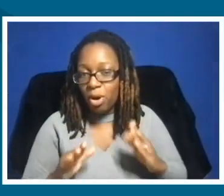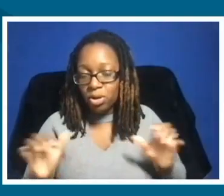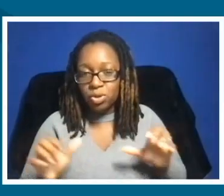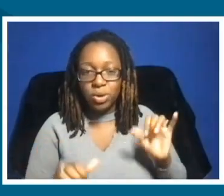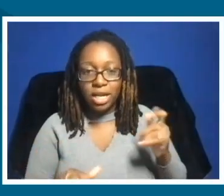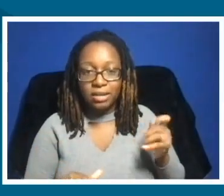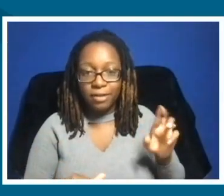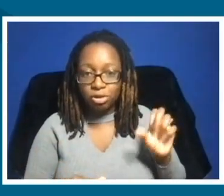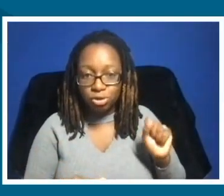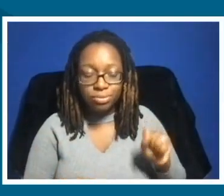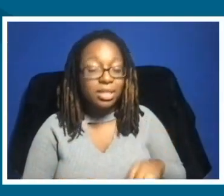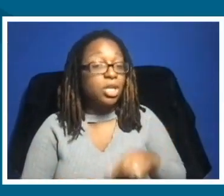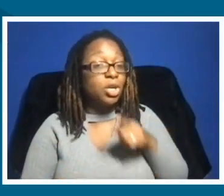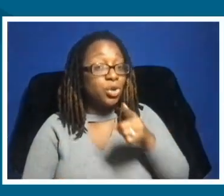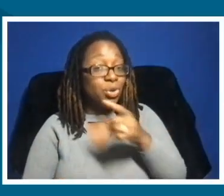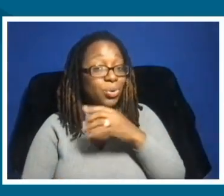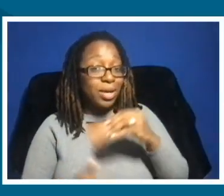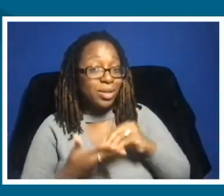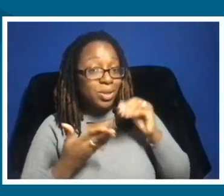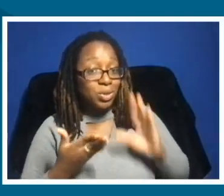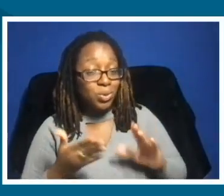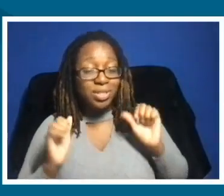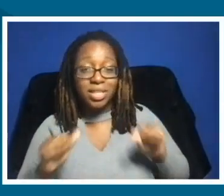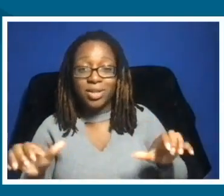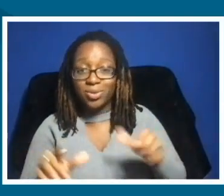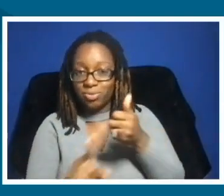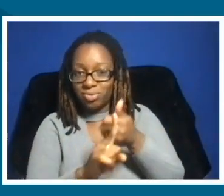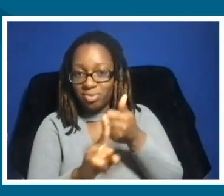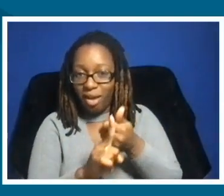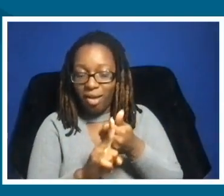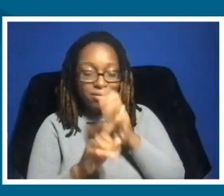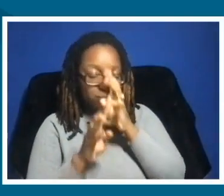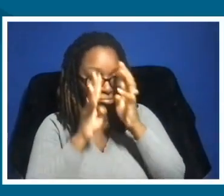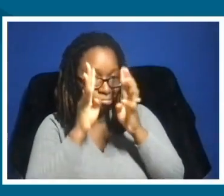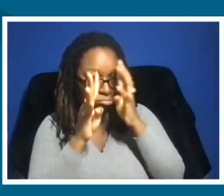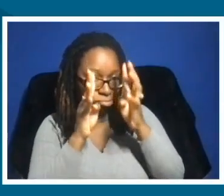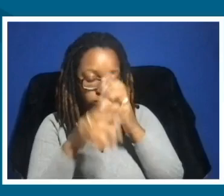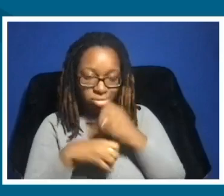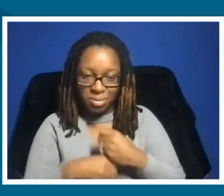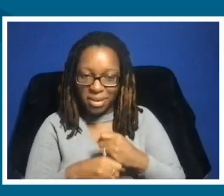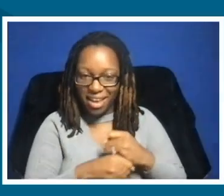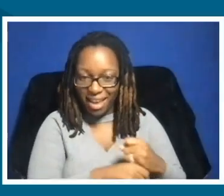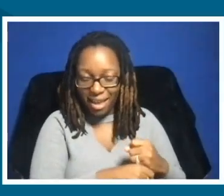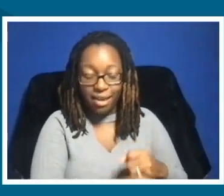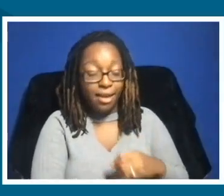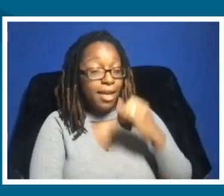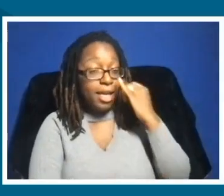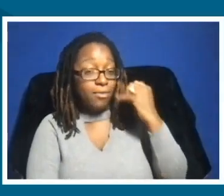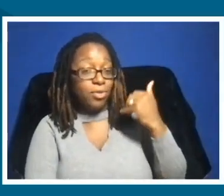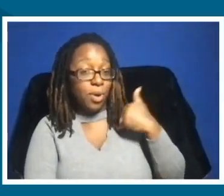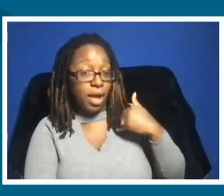can do it by yourself leveraging your own creativity and if you do have museum